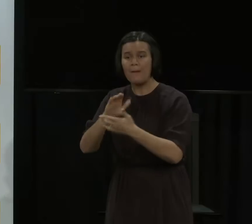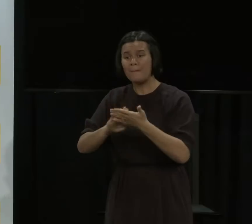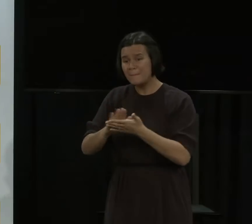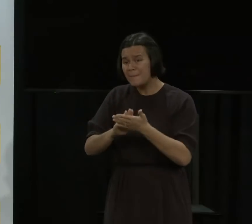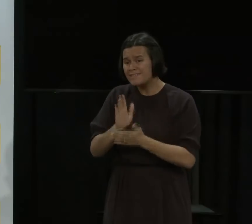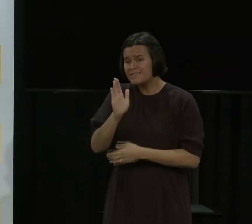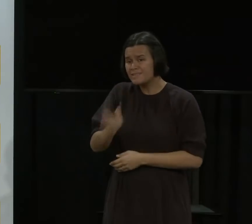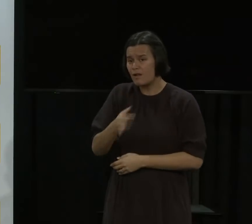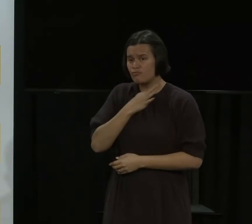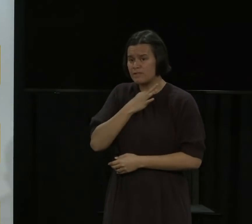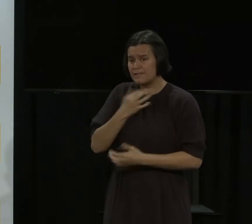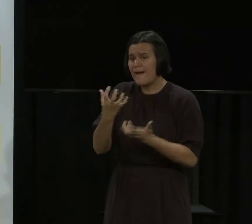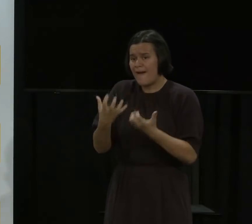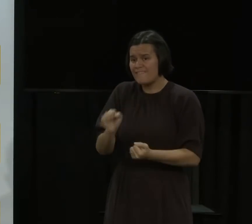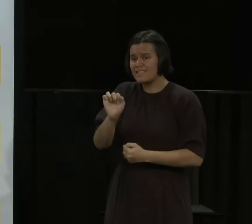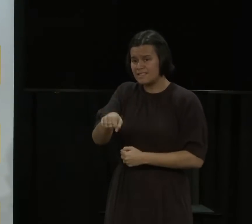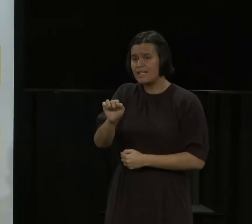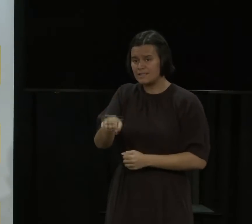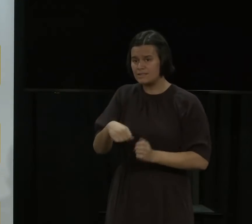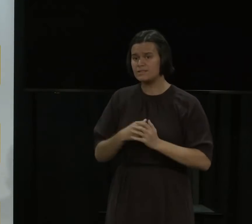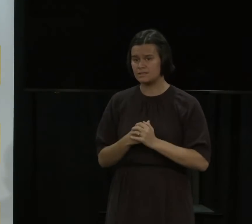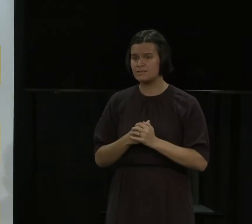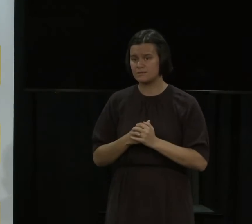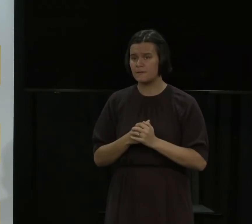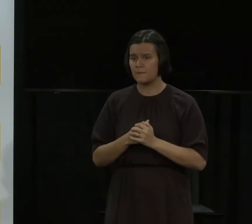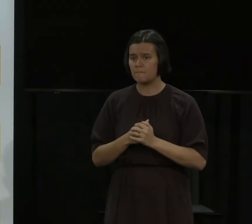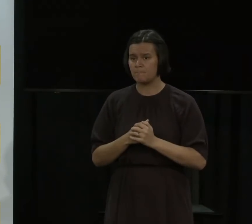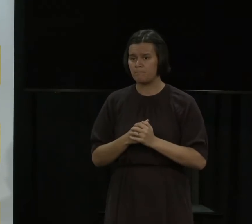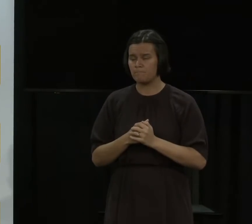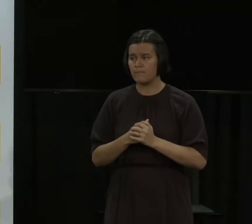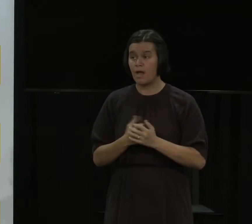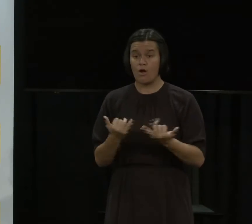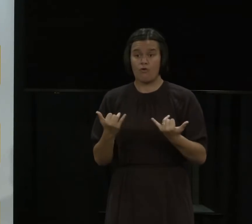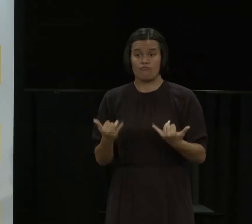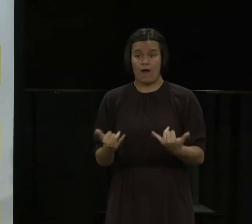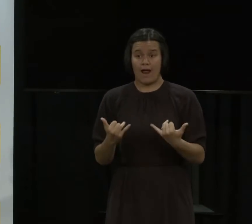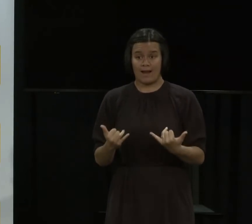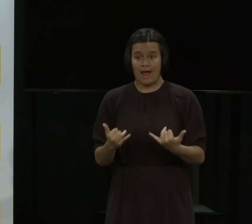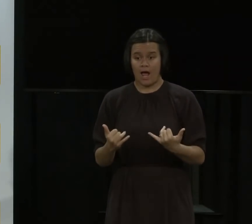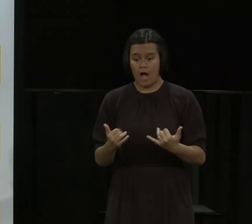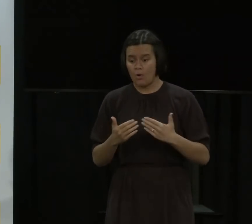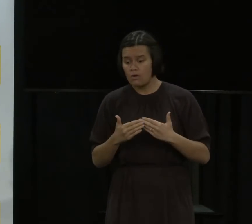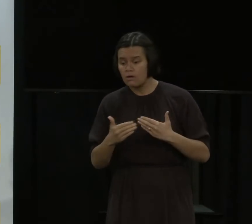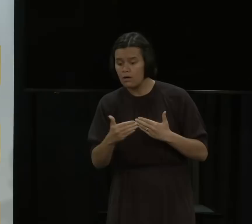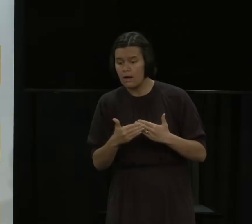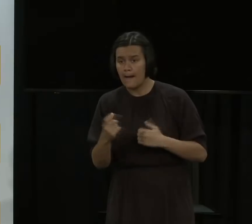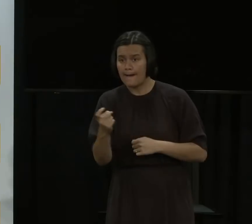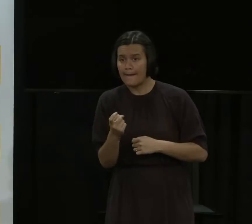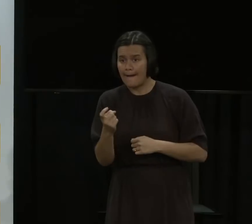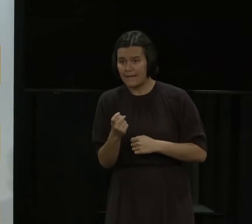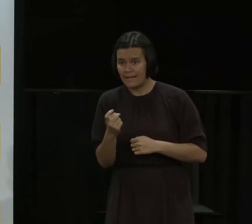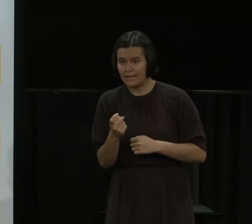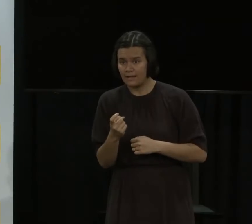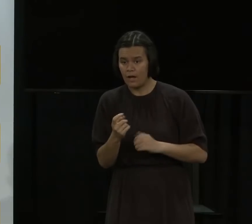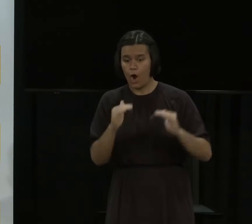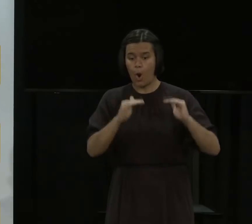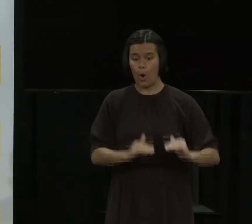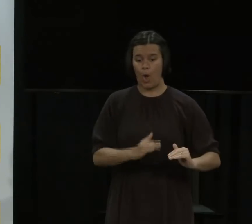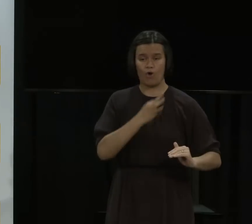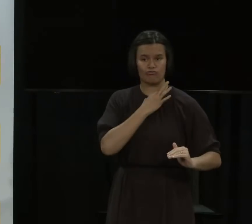than there is with MiQ. Again, that just increases the cumulative risk that exists